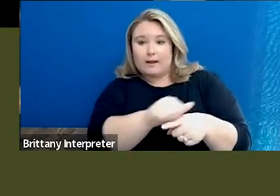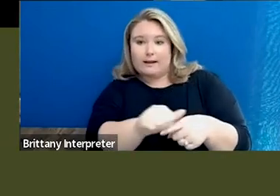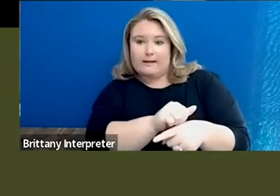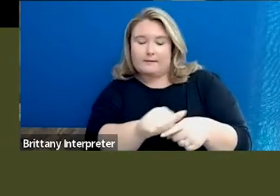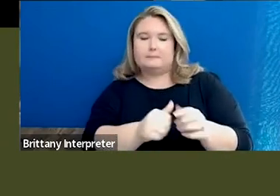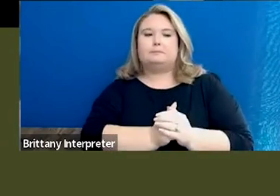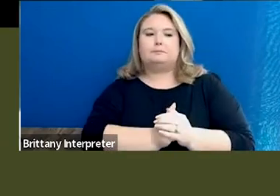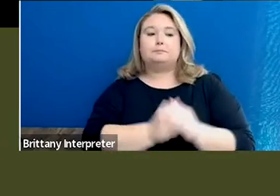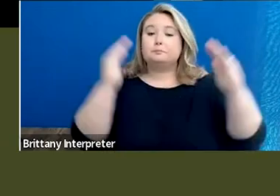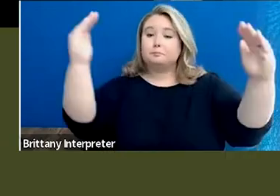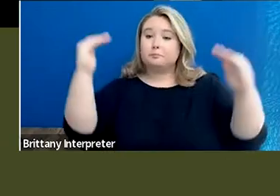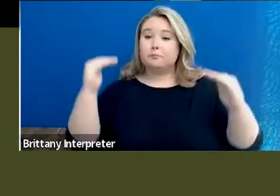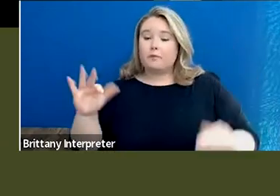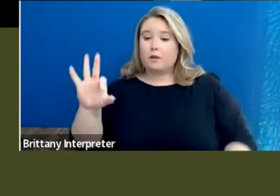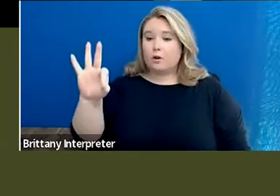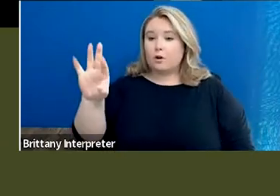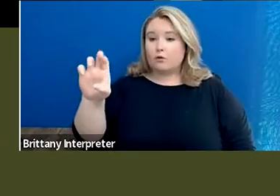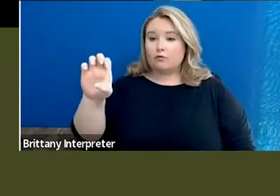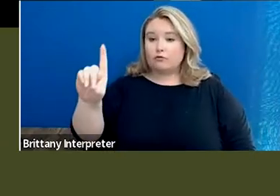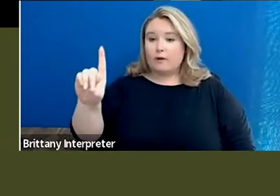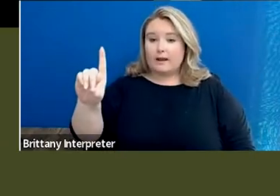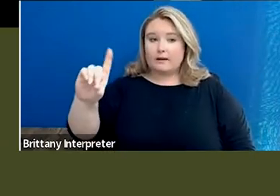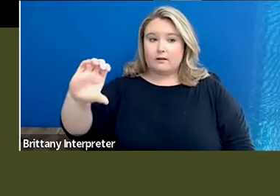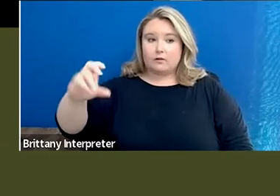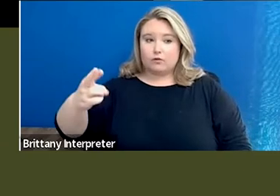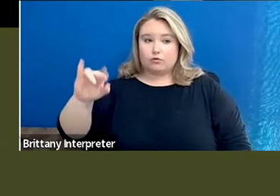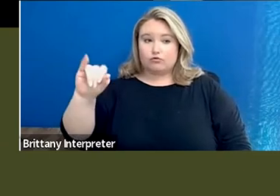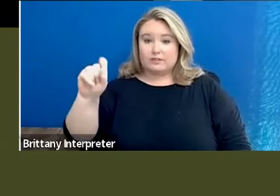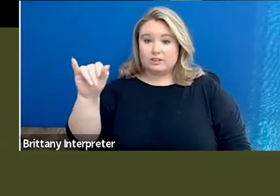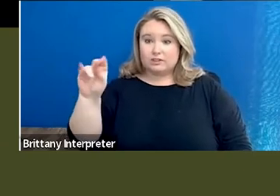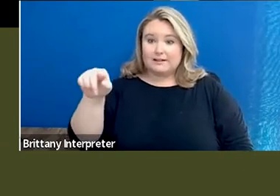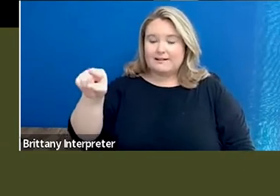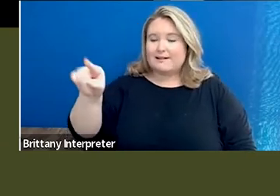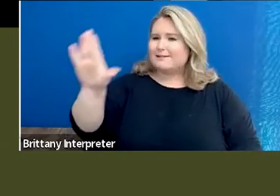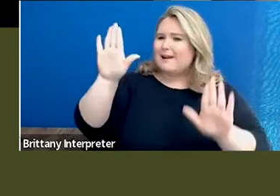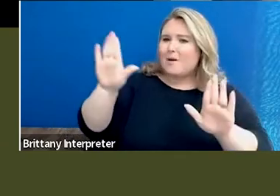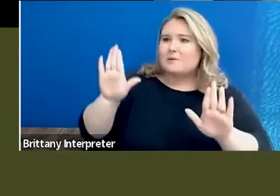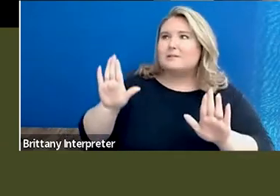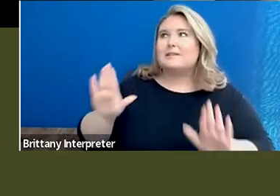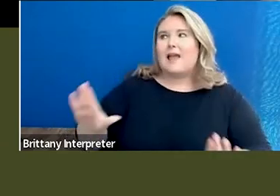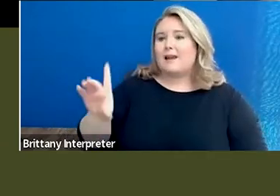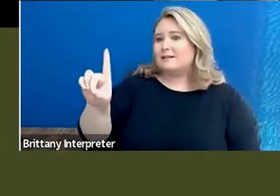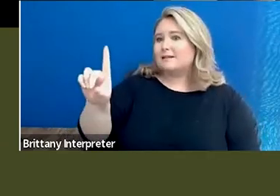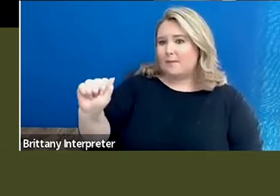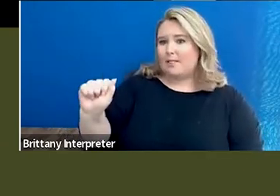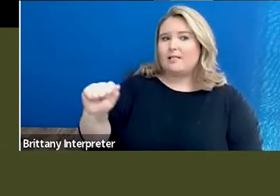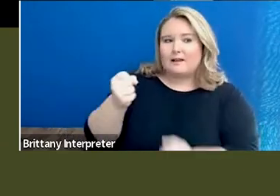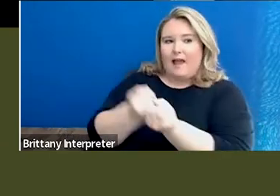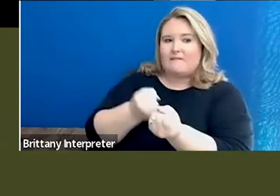You're also gonna hear from Fred Christian. Fred is an outstanding disability advocate. And then we're gonna hear from Zaina